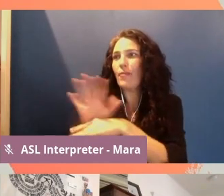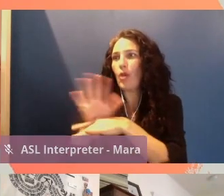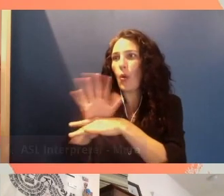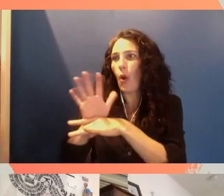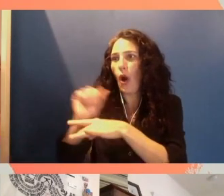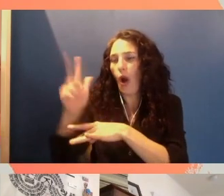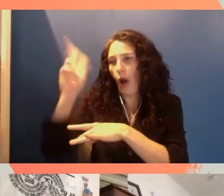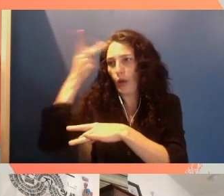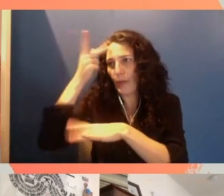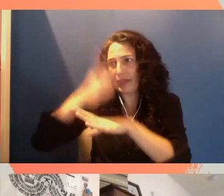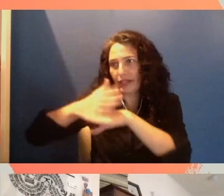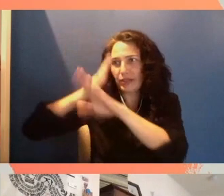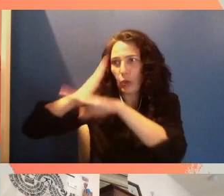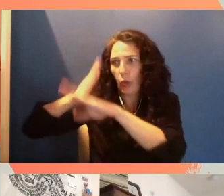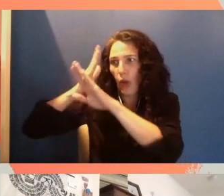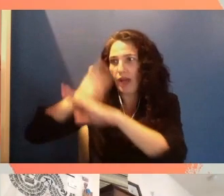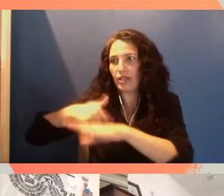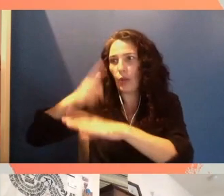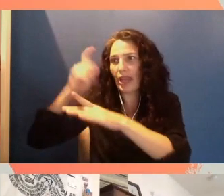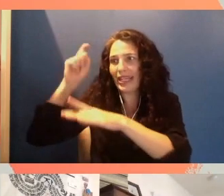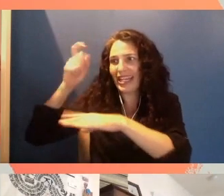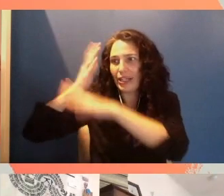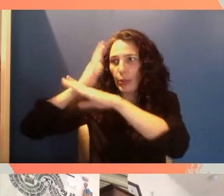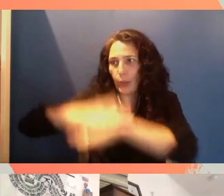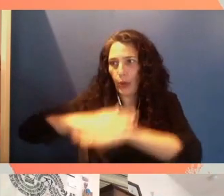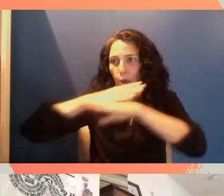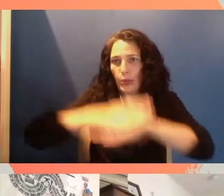that we had to like plow through just in getting it make.